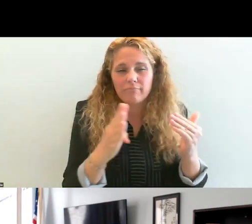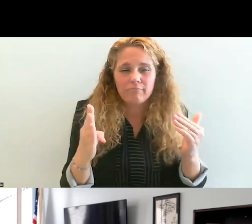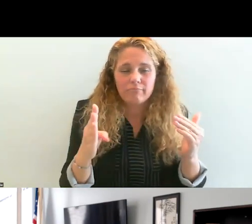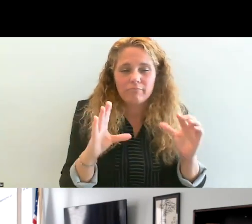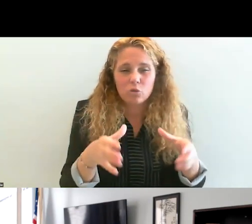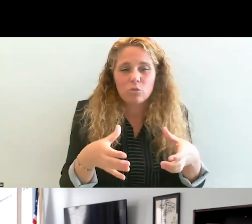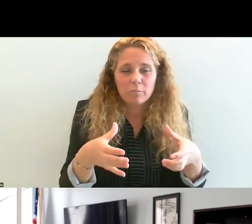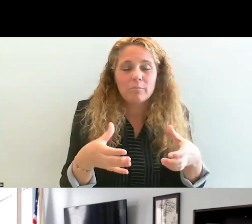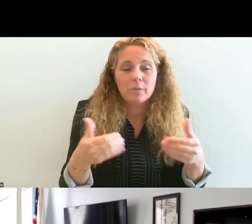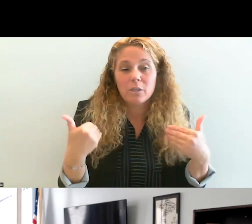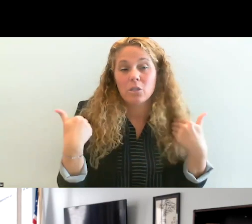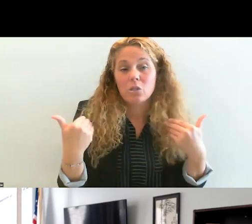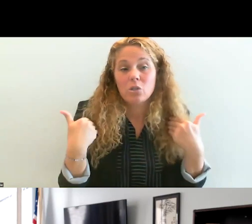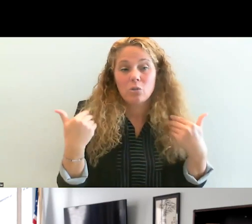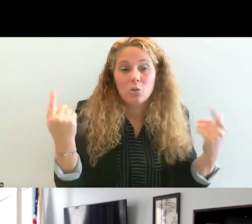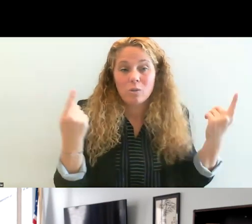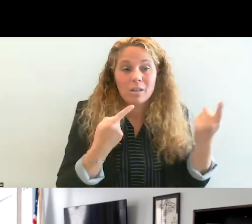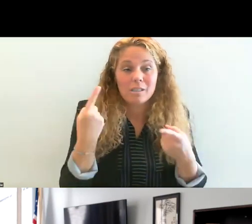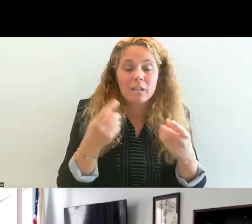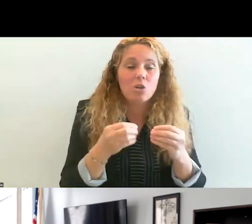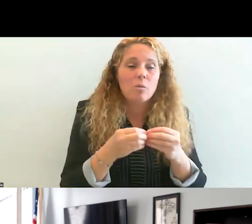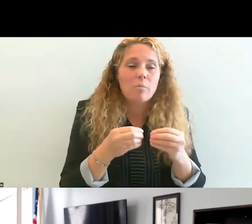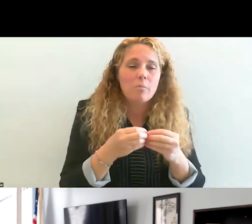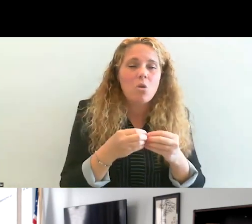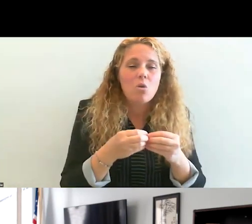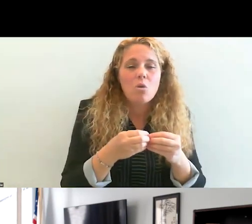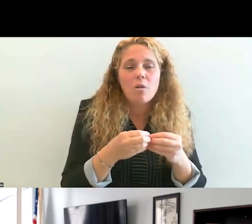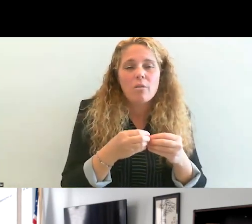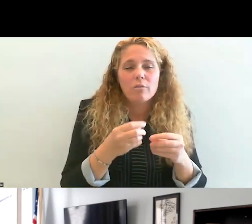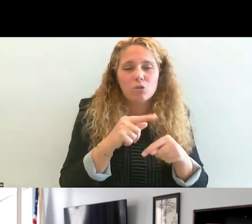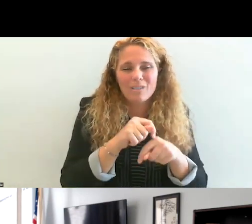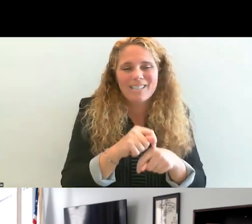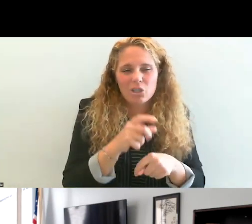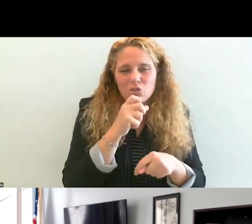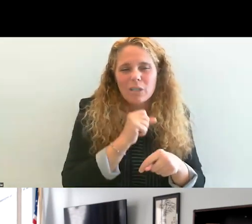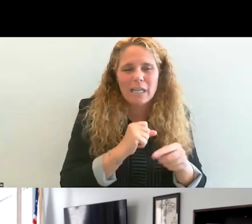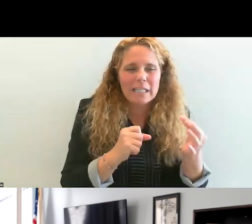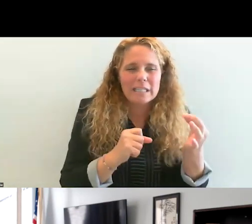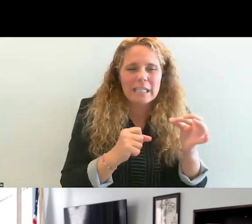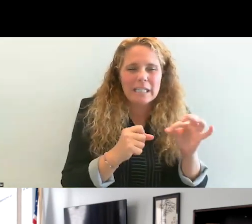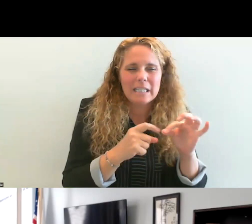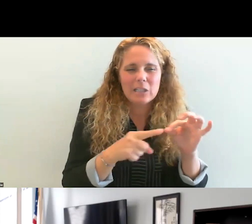THAT WE WOULD CONSIDER THE MORE TRANSITIONAL AGE LIKE 19 TO 21